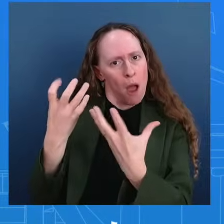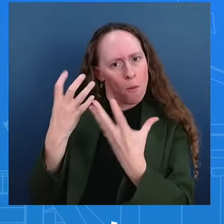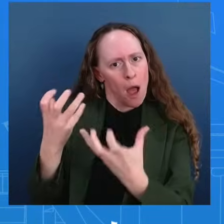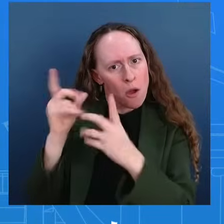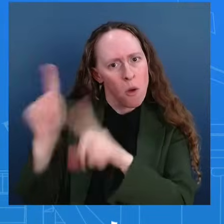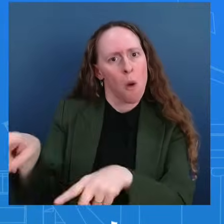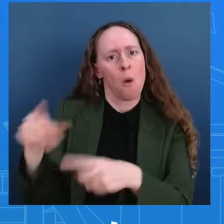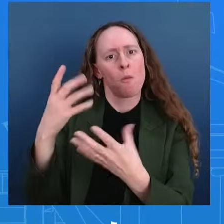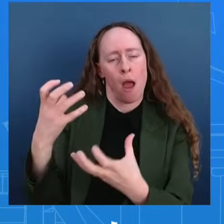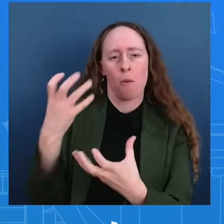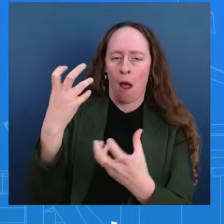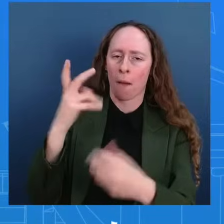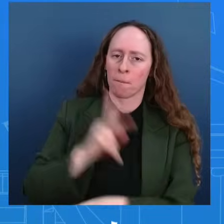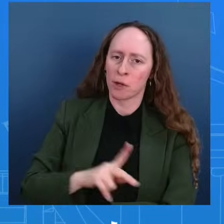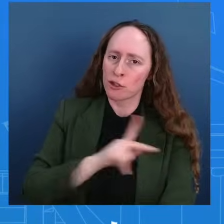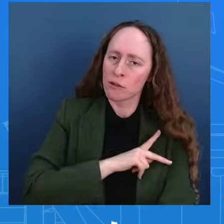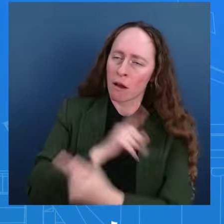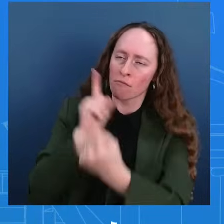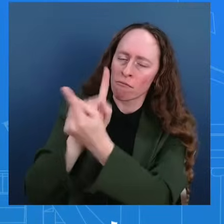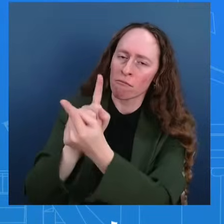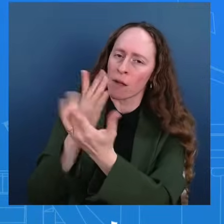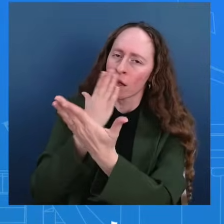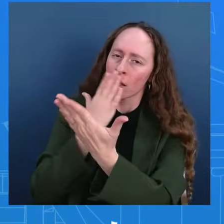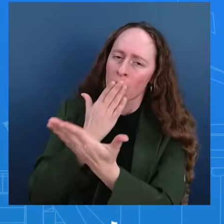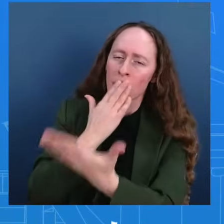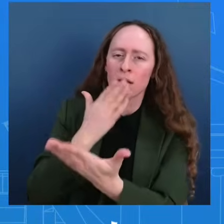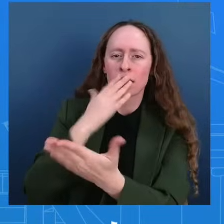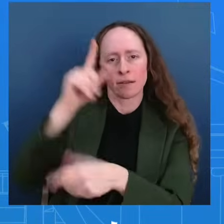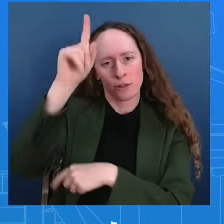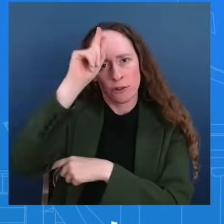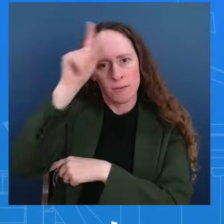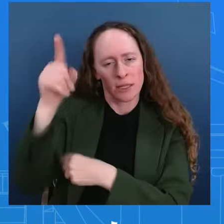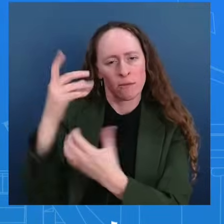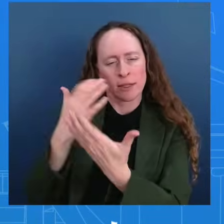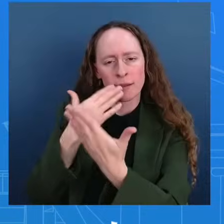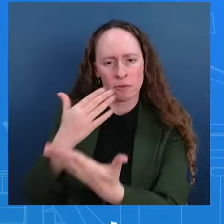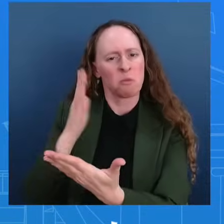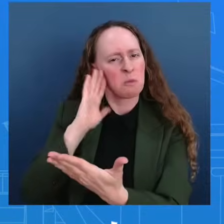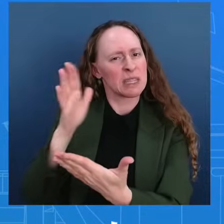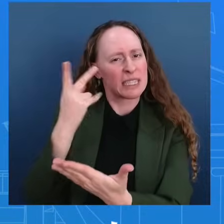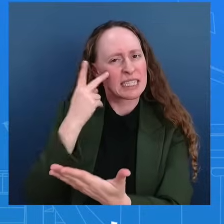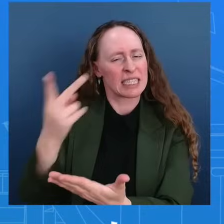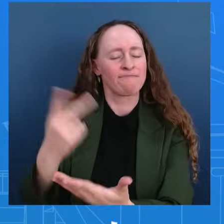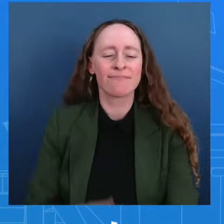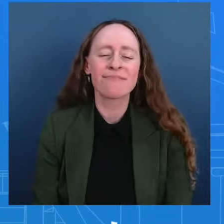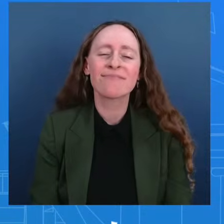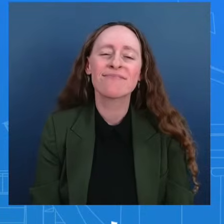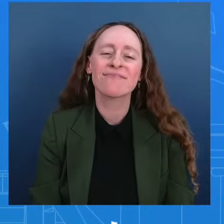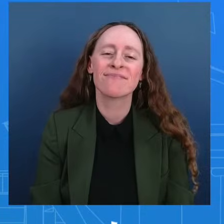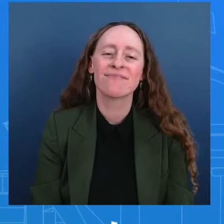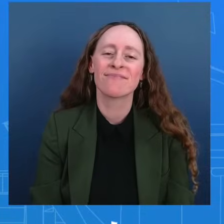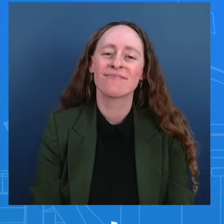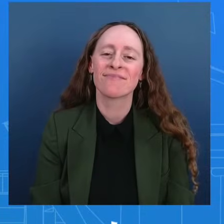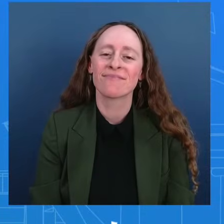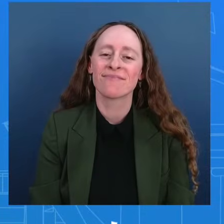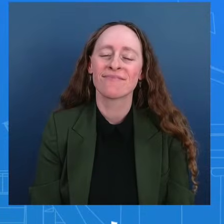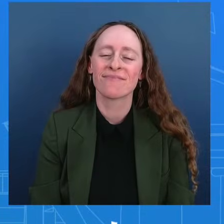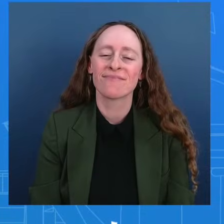And so, that’s what you’re going to see from the two leaders, and we’ll certainly have more to share. I will also state that at 4 o’clock, National Security Council will have a press call.